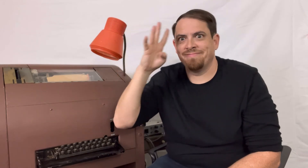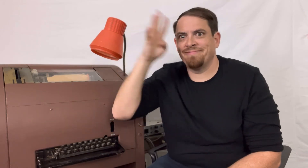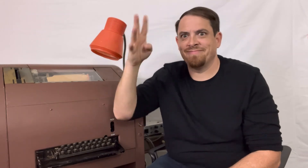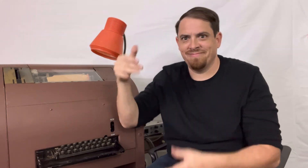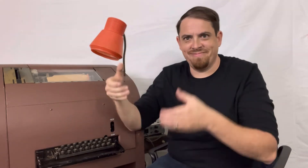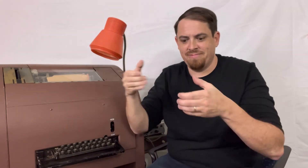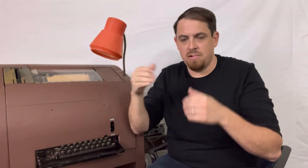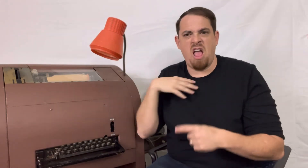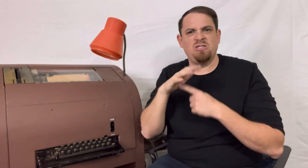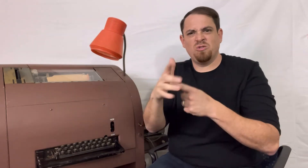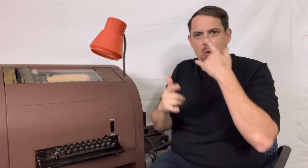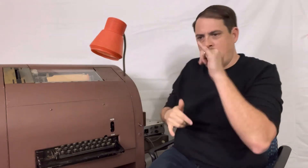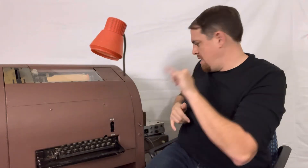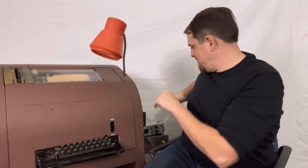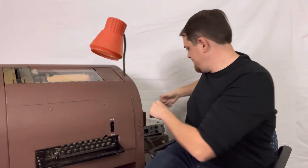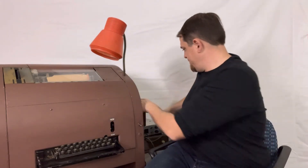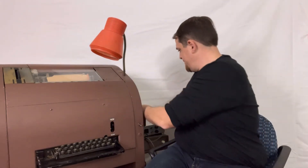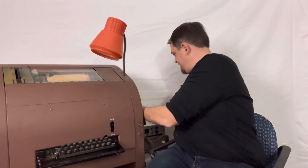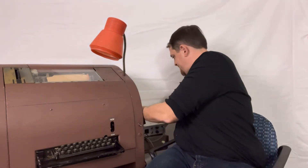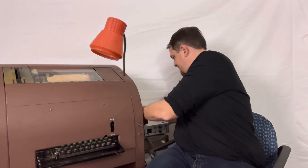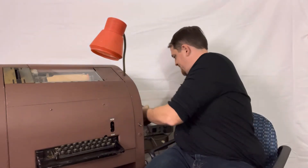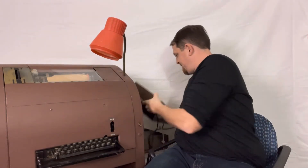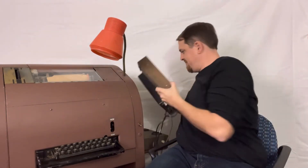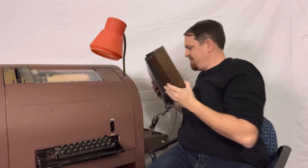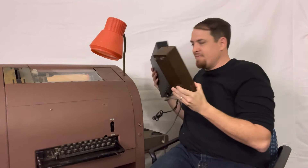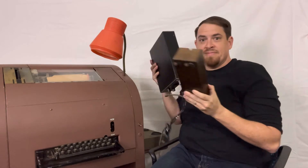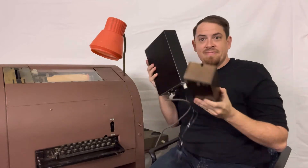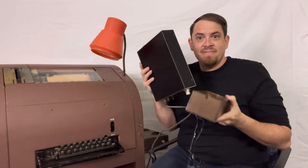I will show you what one of the original ones look like right here.